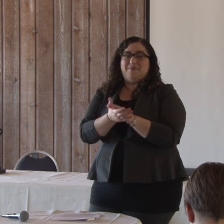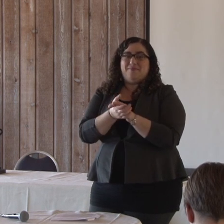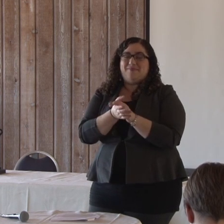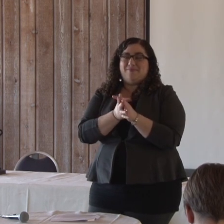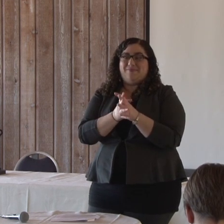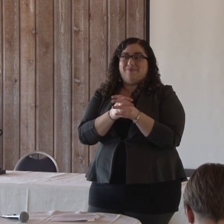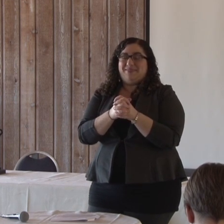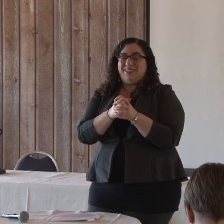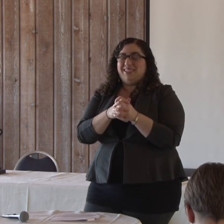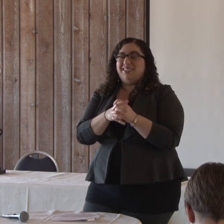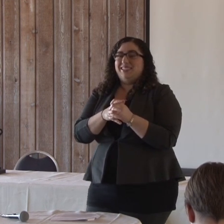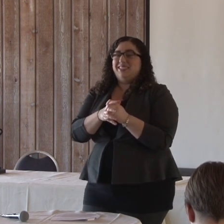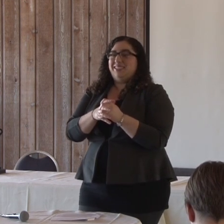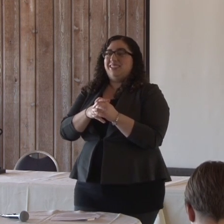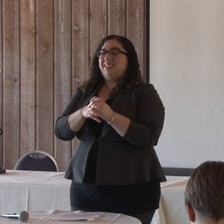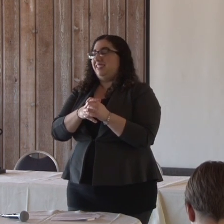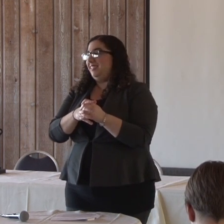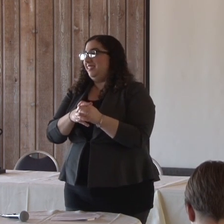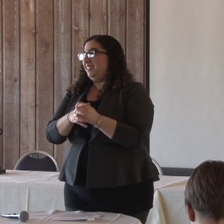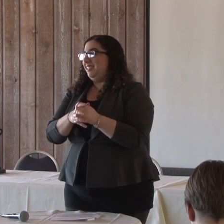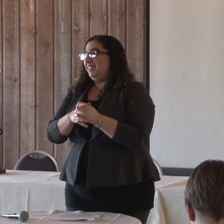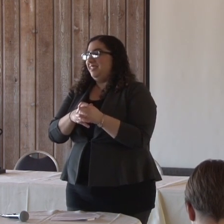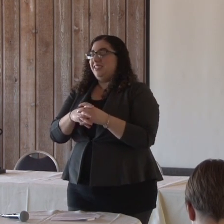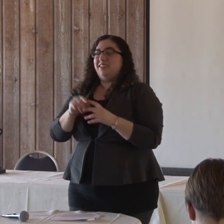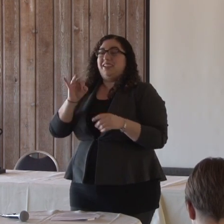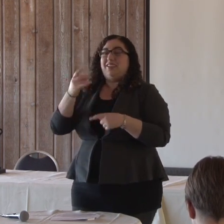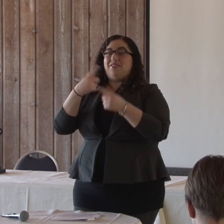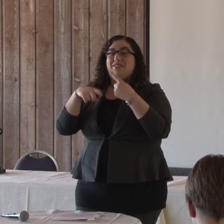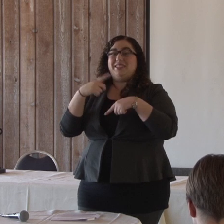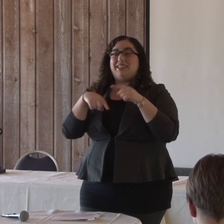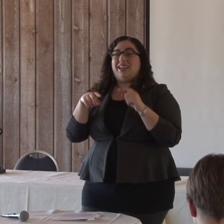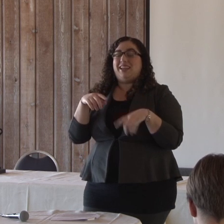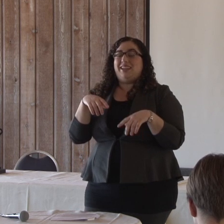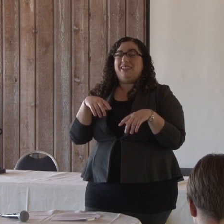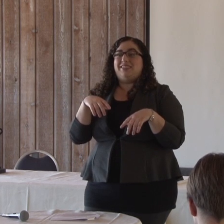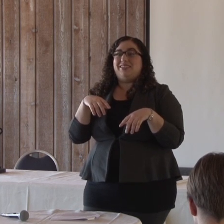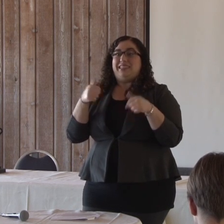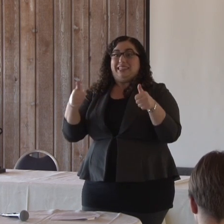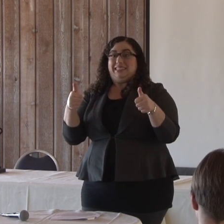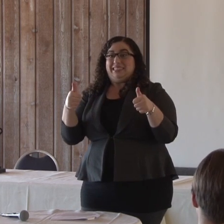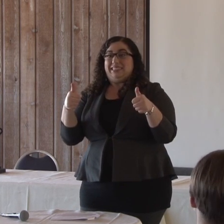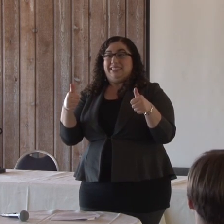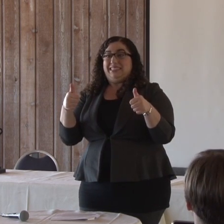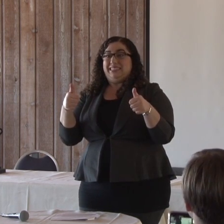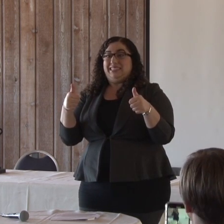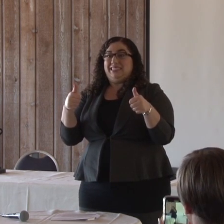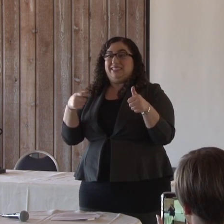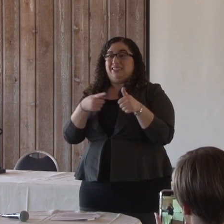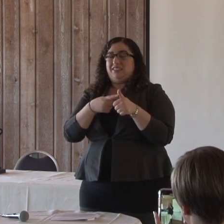You always want to show respect and lightly shake their hand and not showing that you're trying to disempower them.